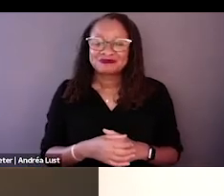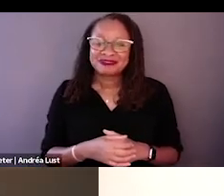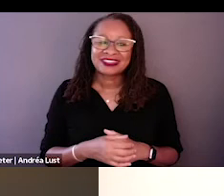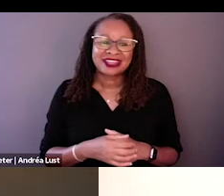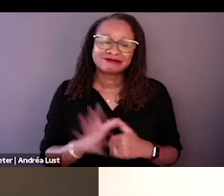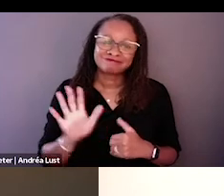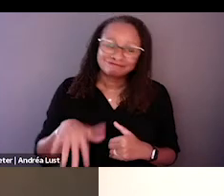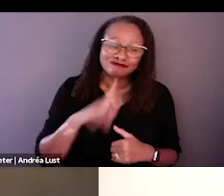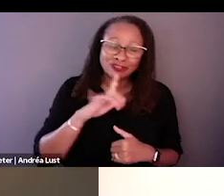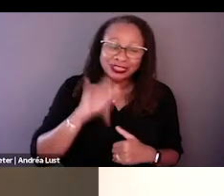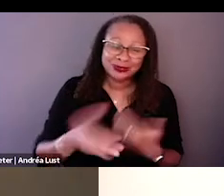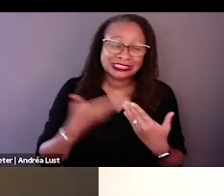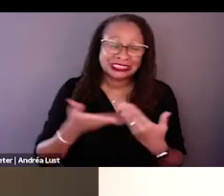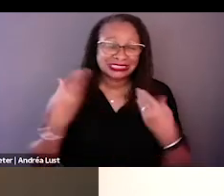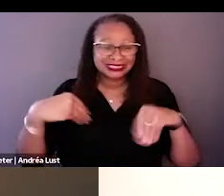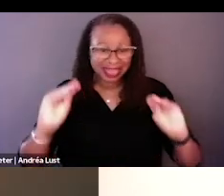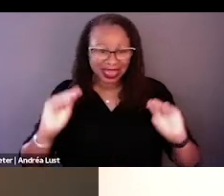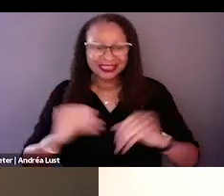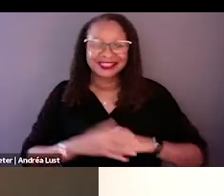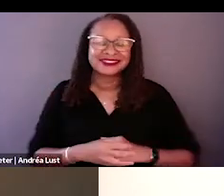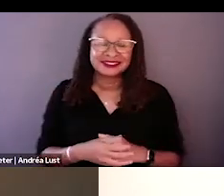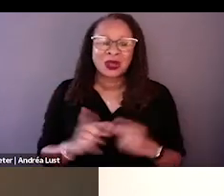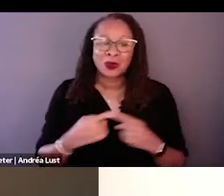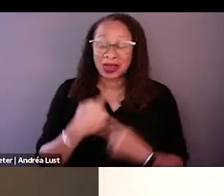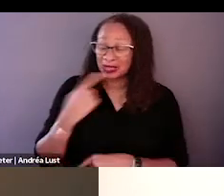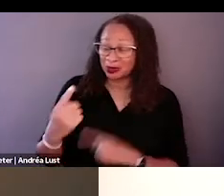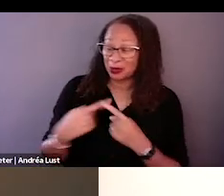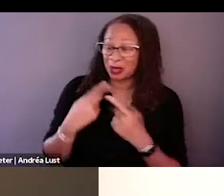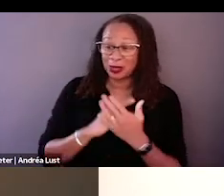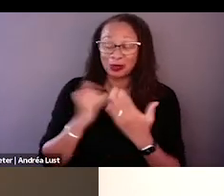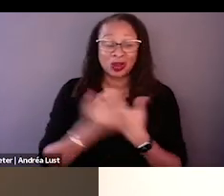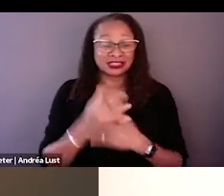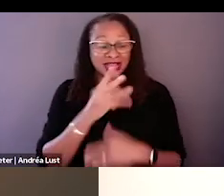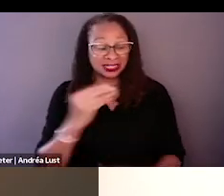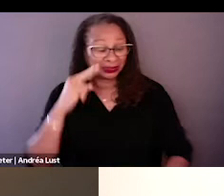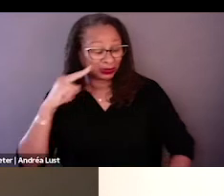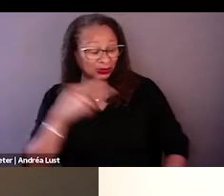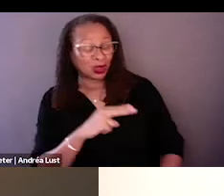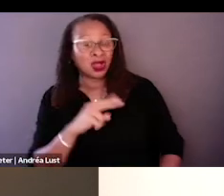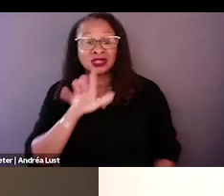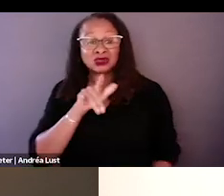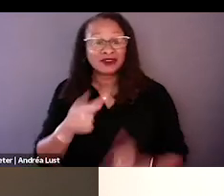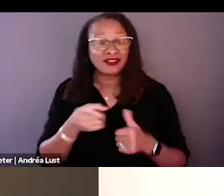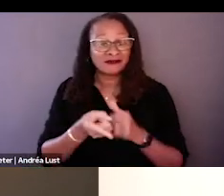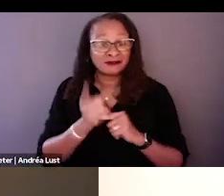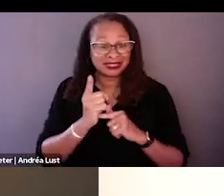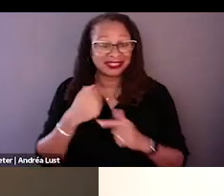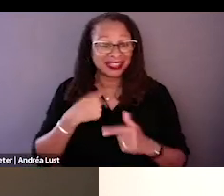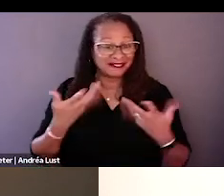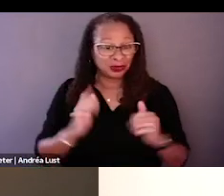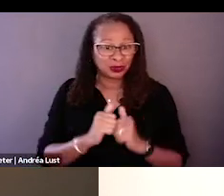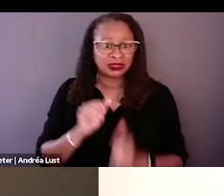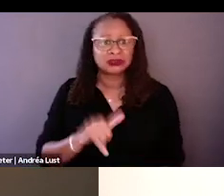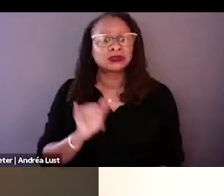Ella: In many other documentaries, we are often shown footage of bodies piled up on carts or